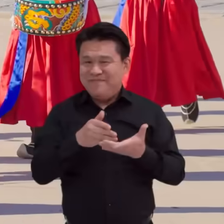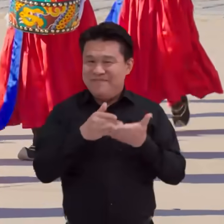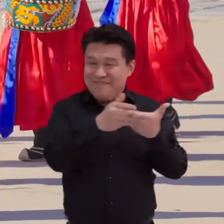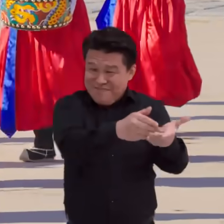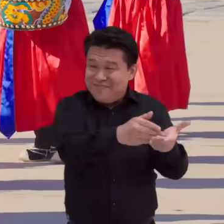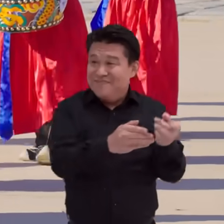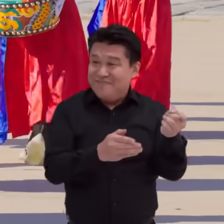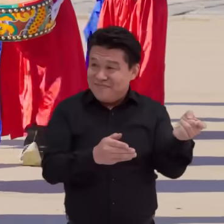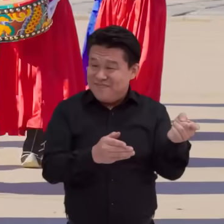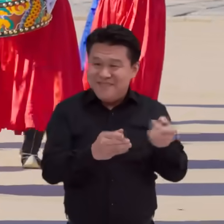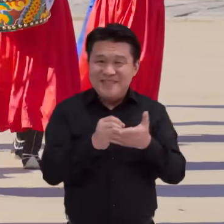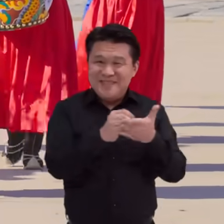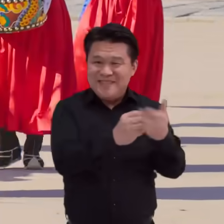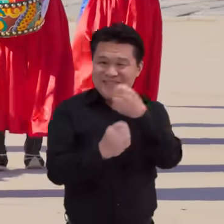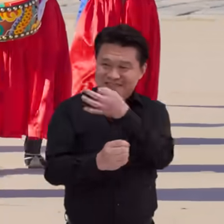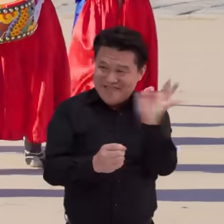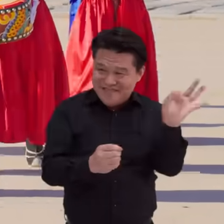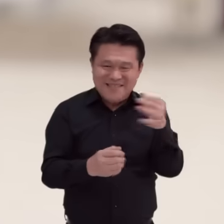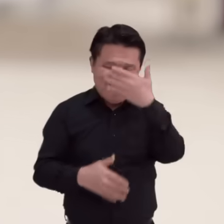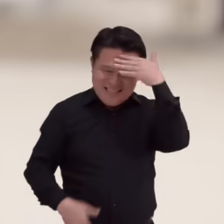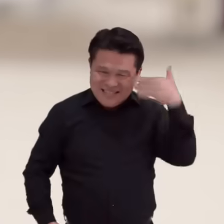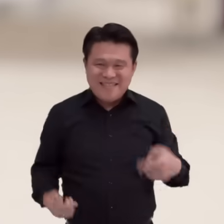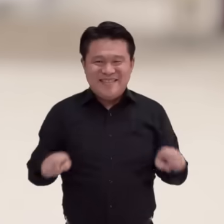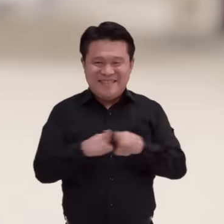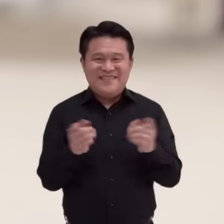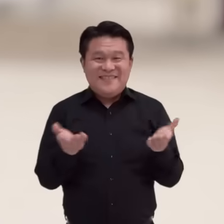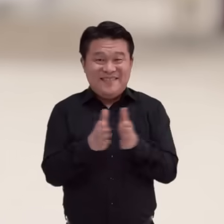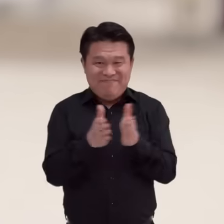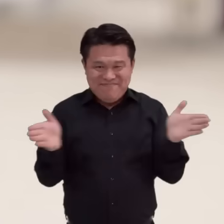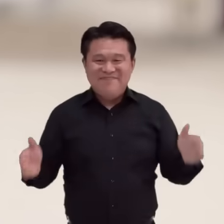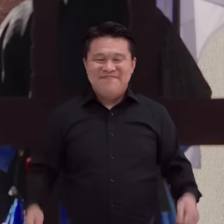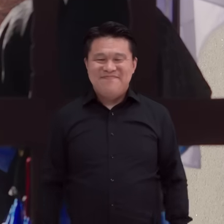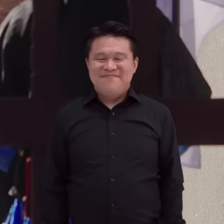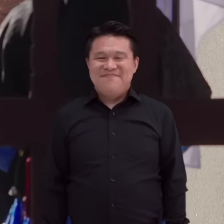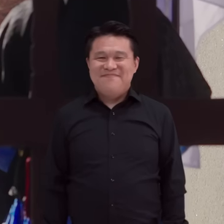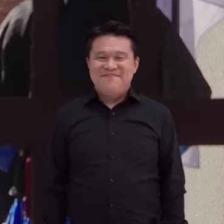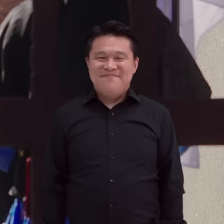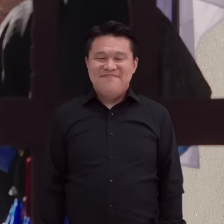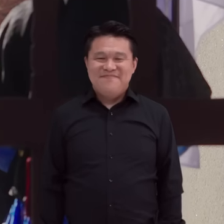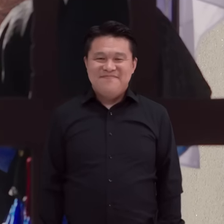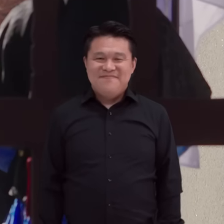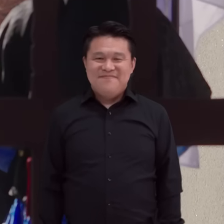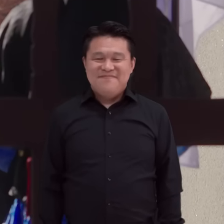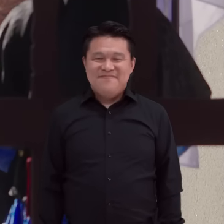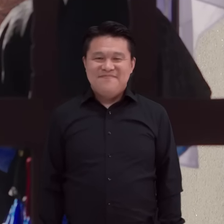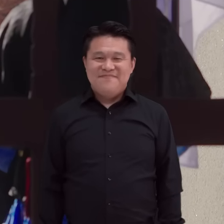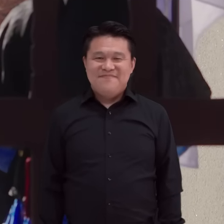and thankfully they accepted my application. I’ve been working since then. Q. What was the role of royal guards?